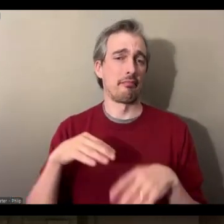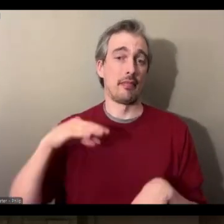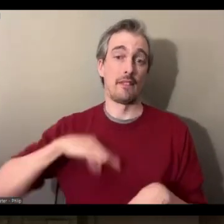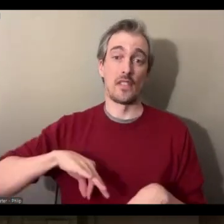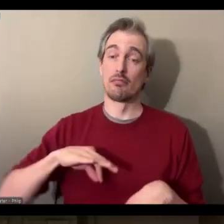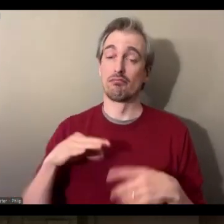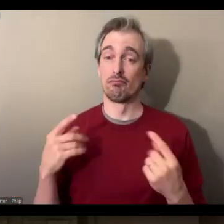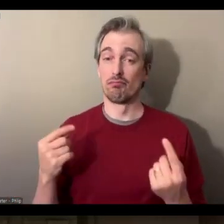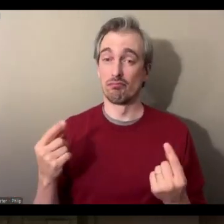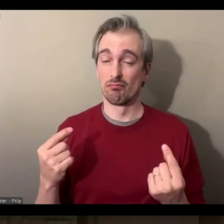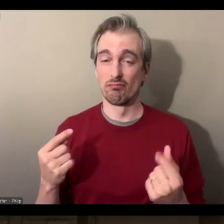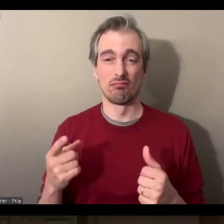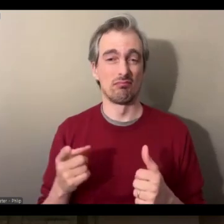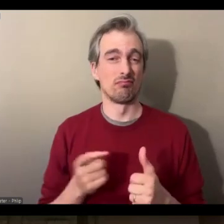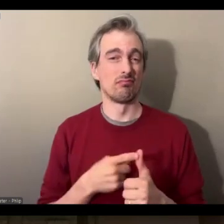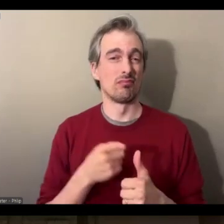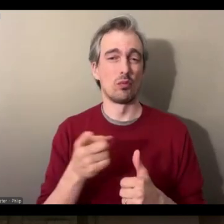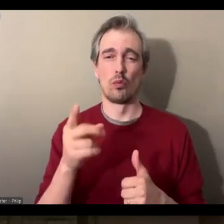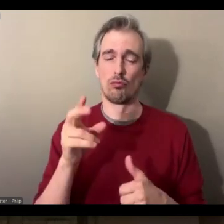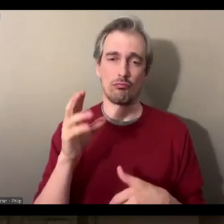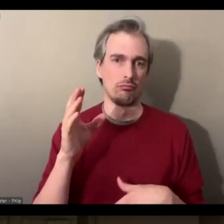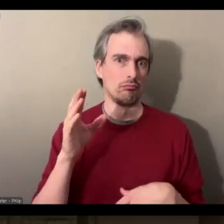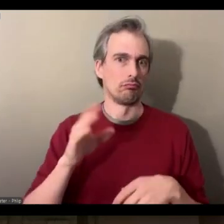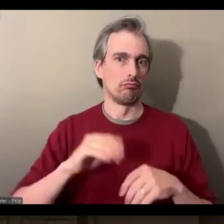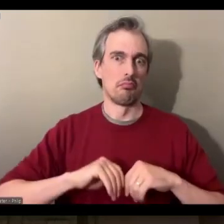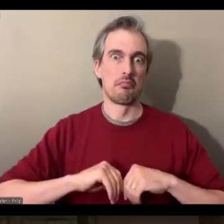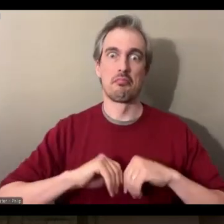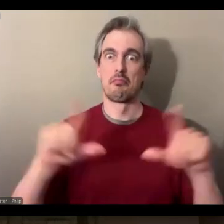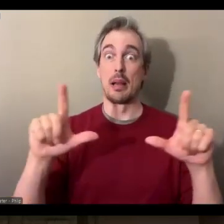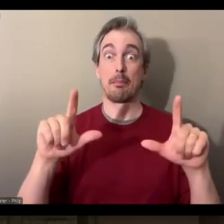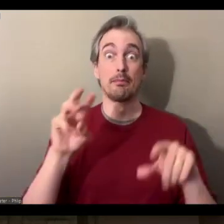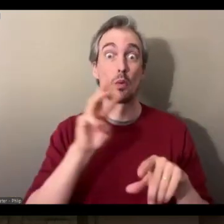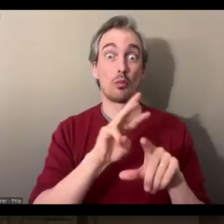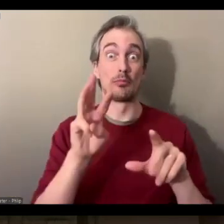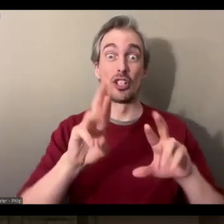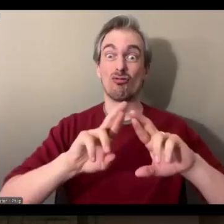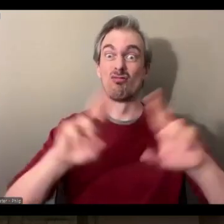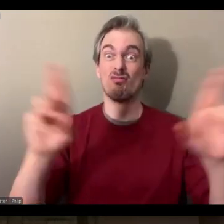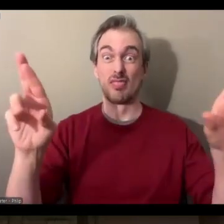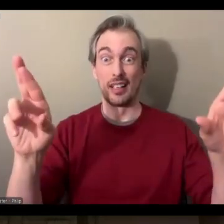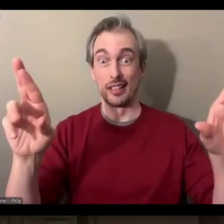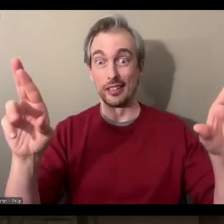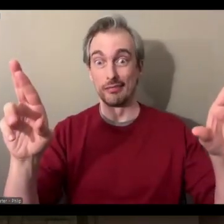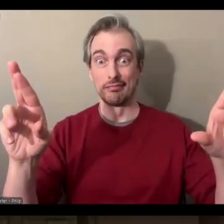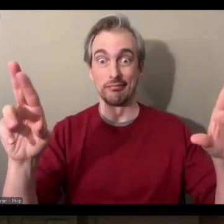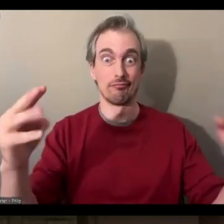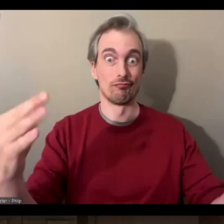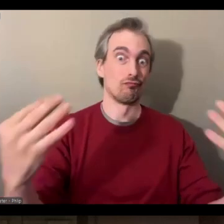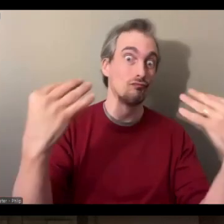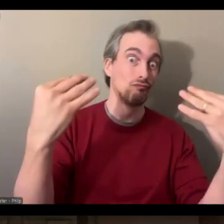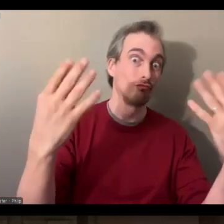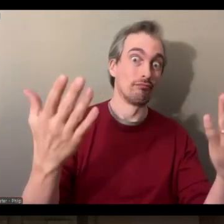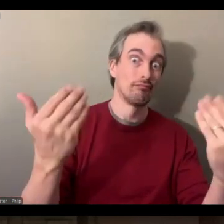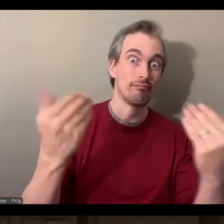you get to sell tickets and you get to announce yourself into the world. What are the challenges?